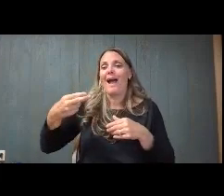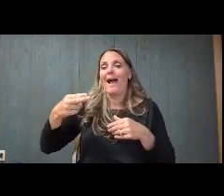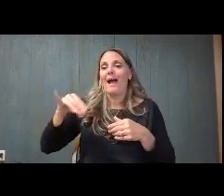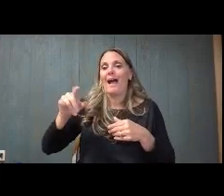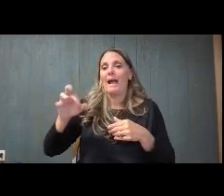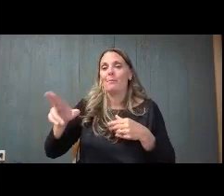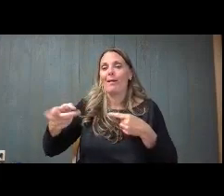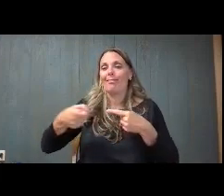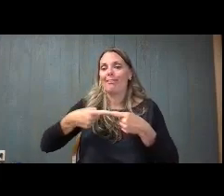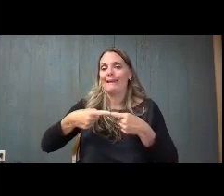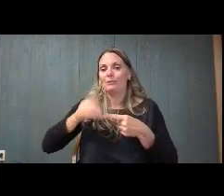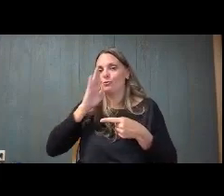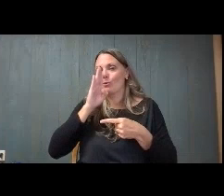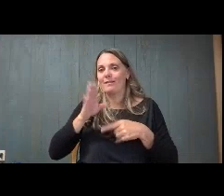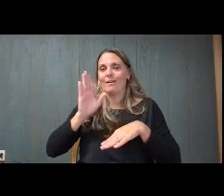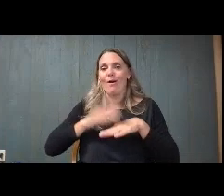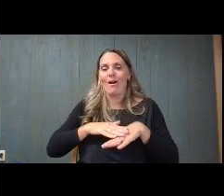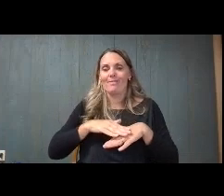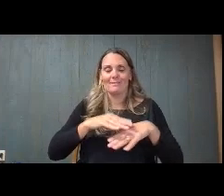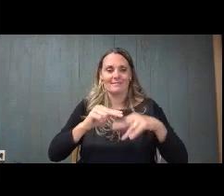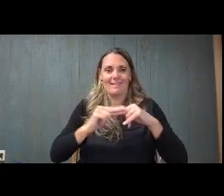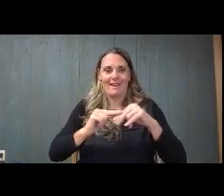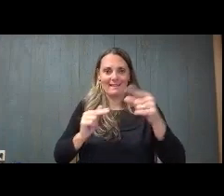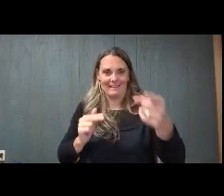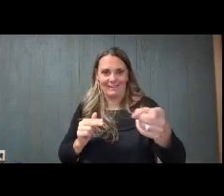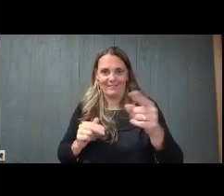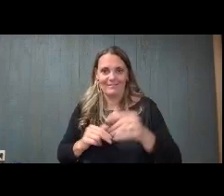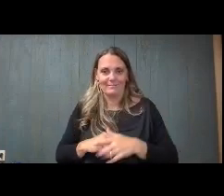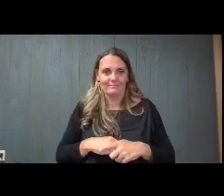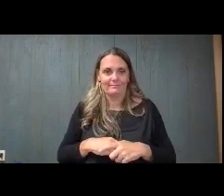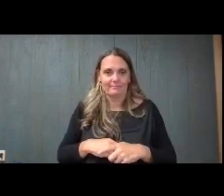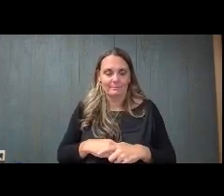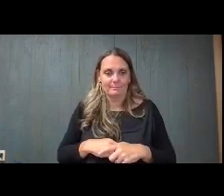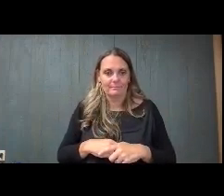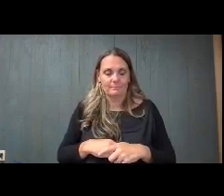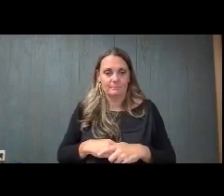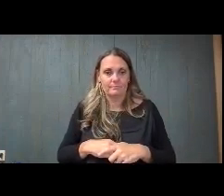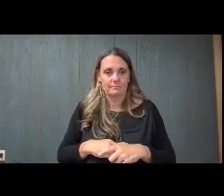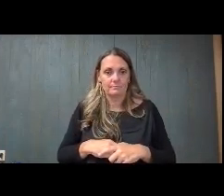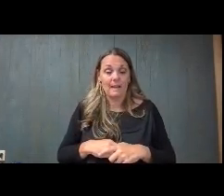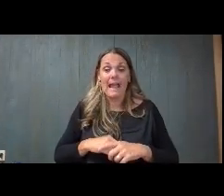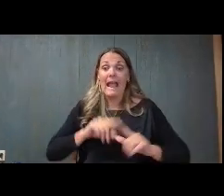to that site on the slide here. Only answers posted on the bureau's